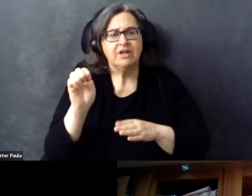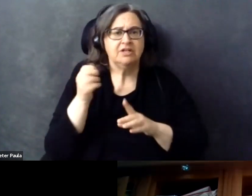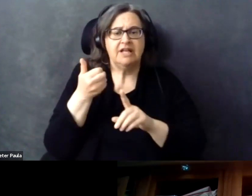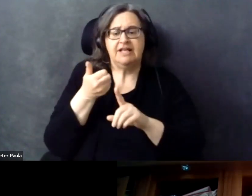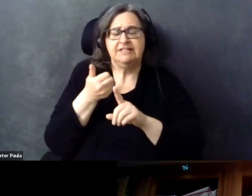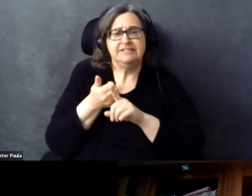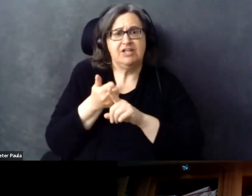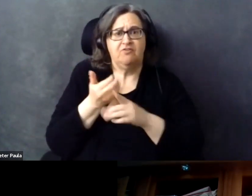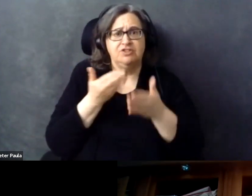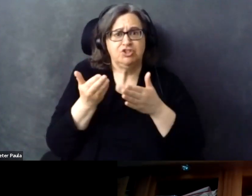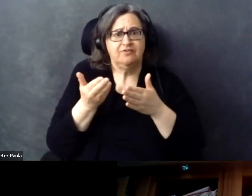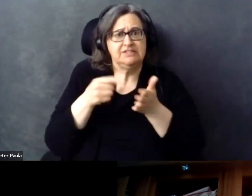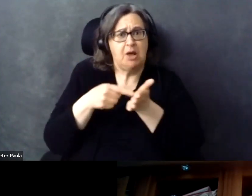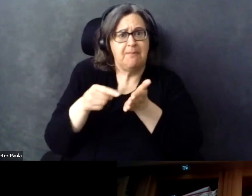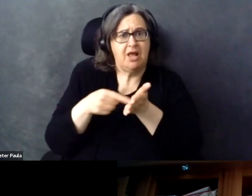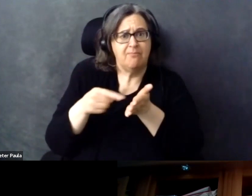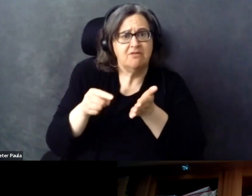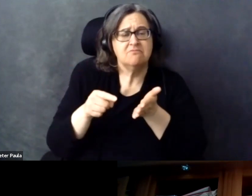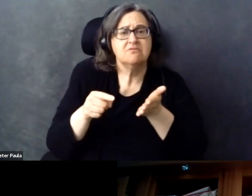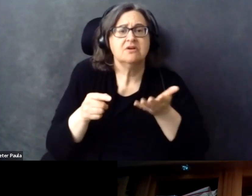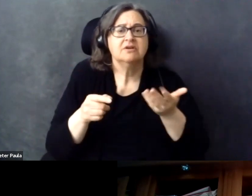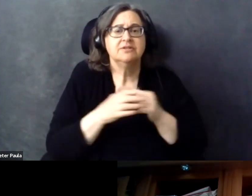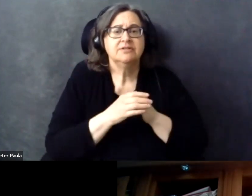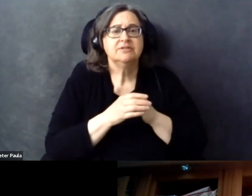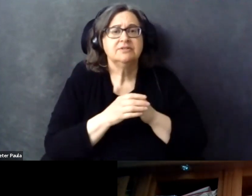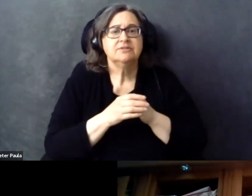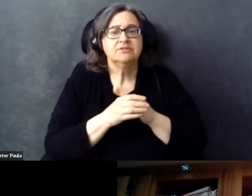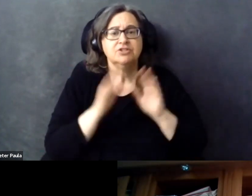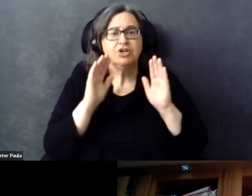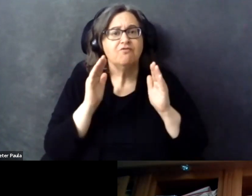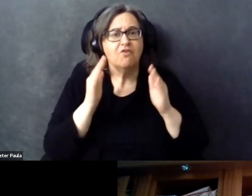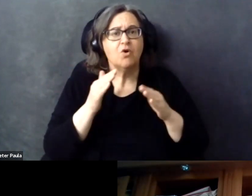the operating systems, certain cell service terminals